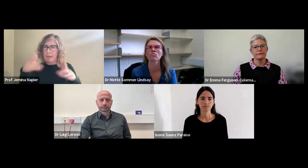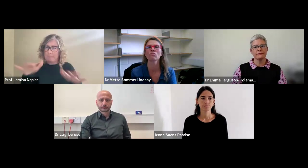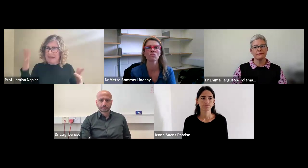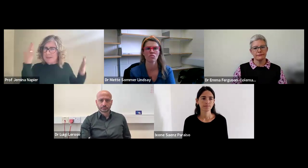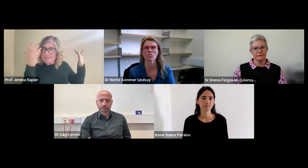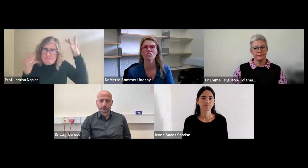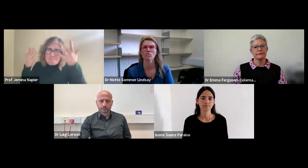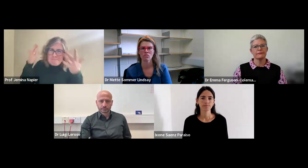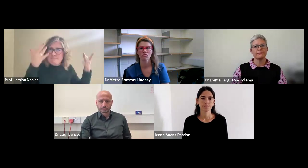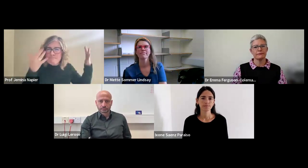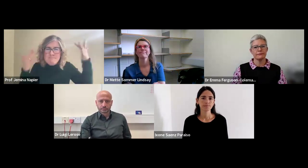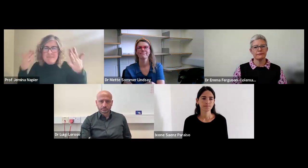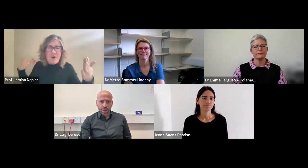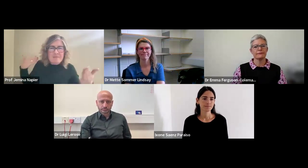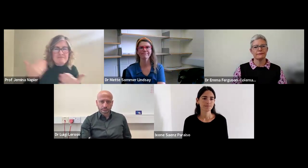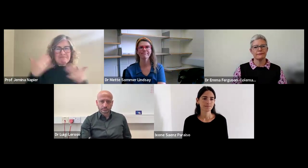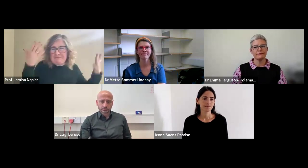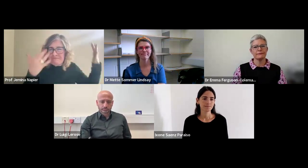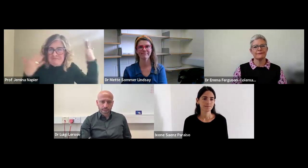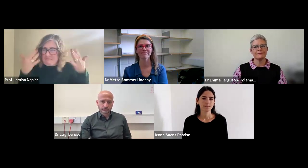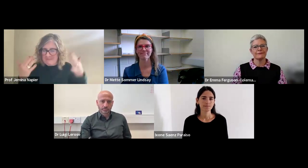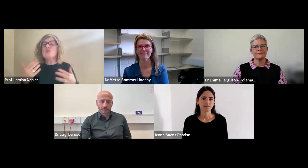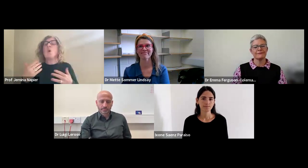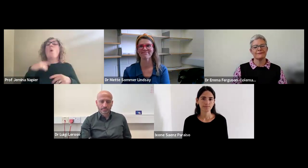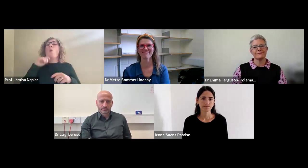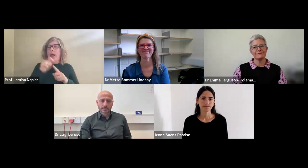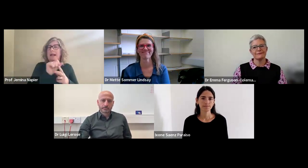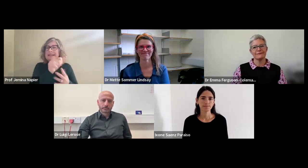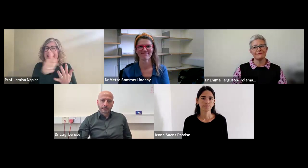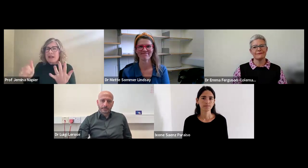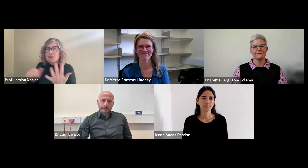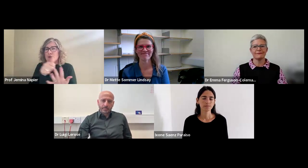we have four panel members, five questions they've been thinking recently about how